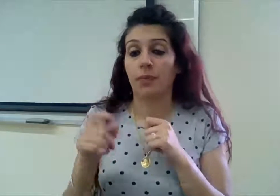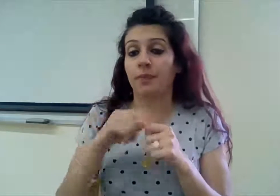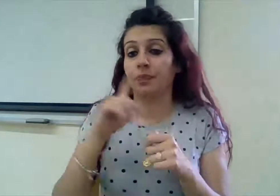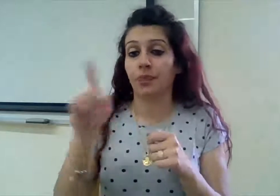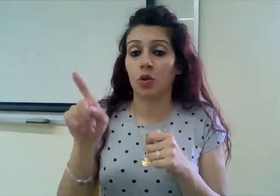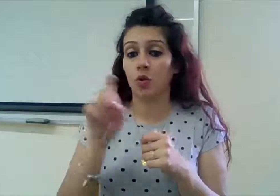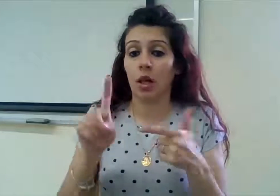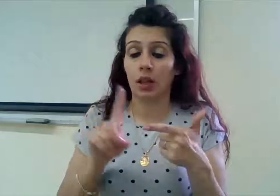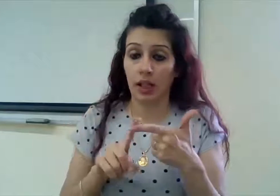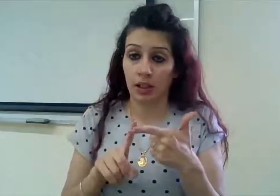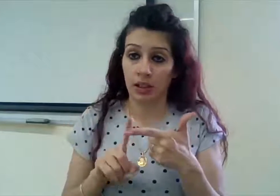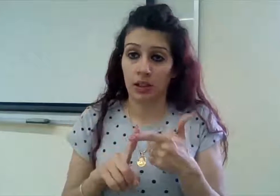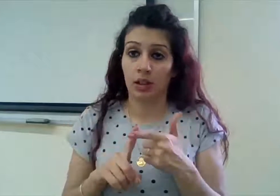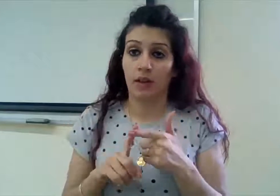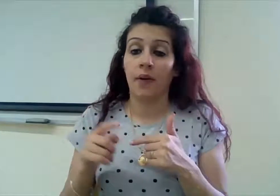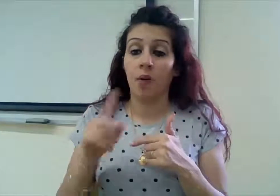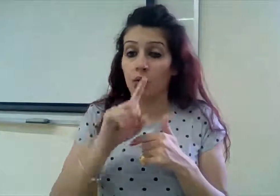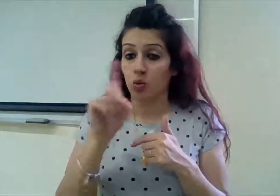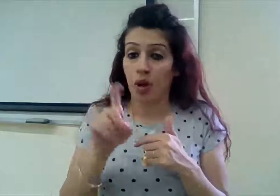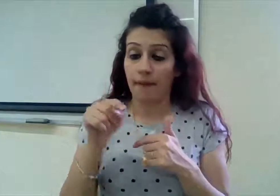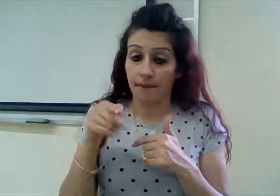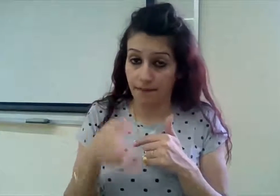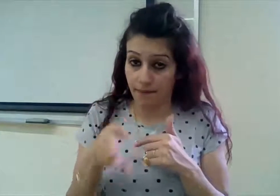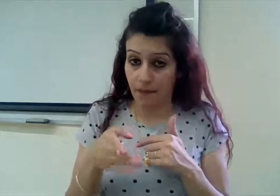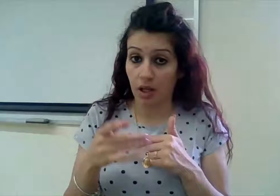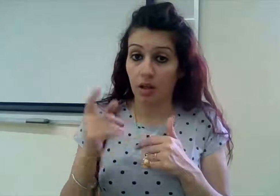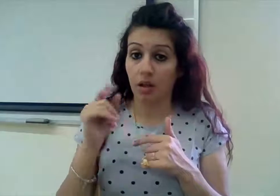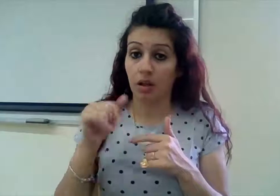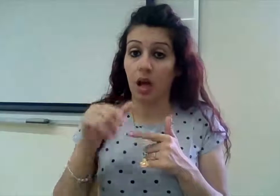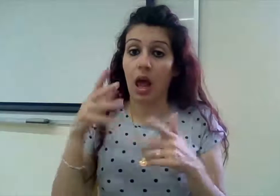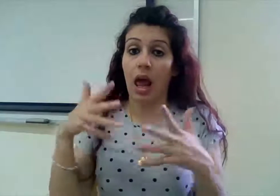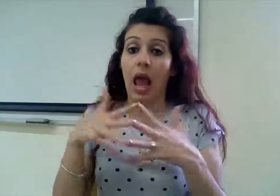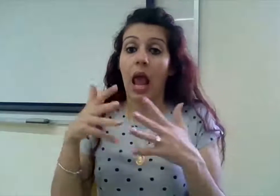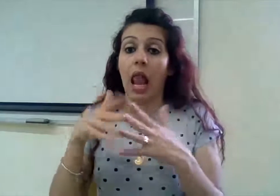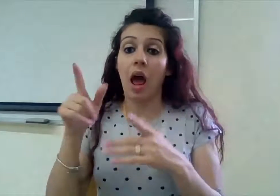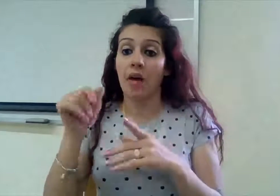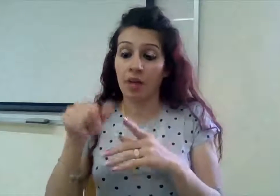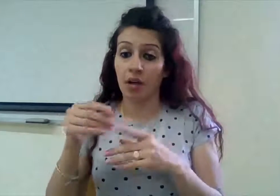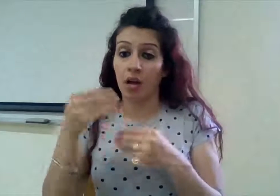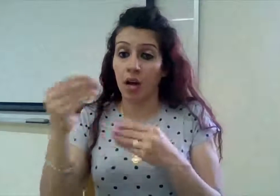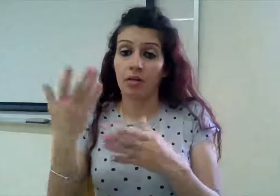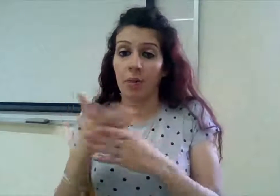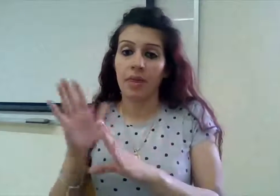like Iike Taba that see on our that was just mentioned in the last presentation